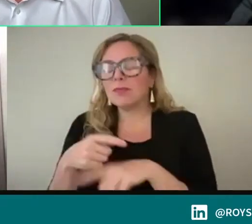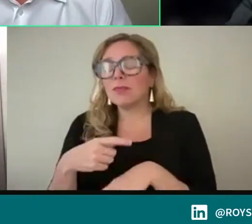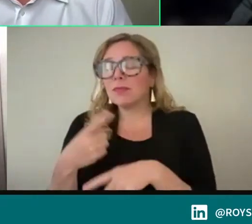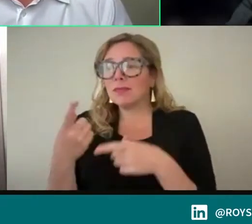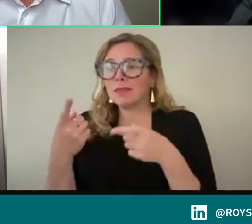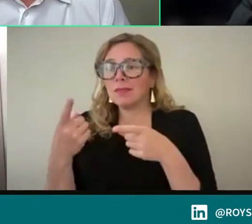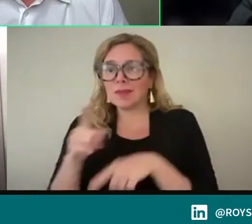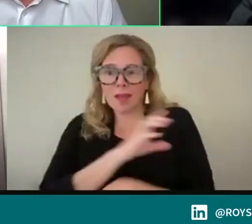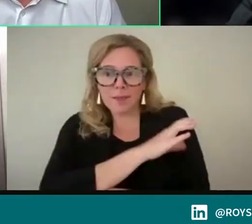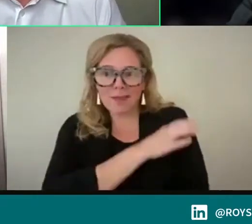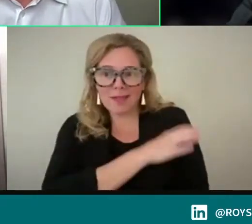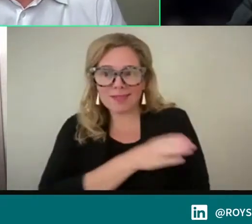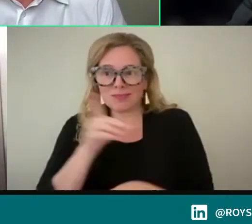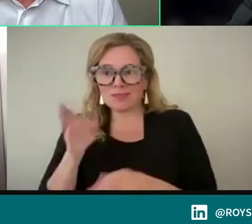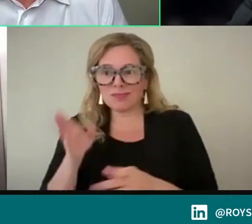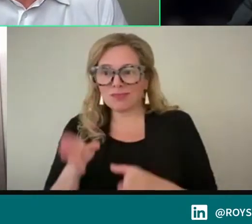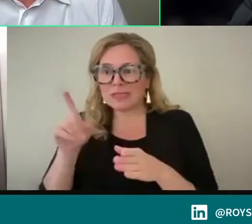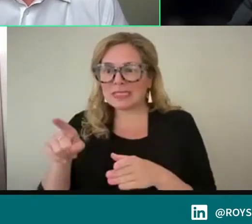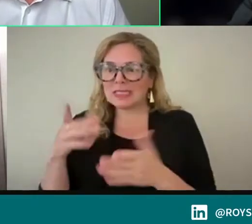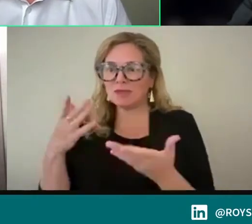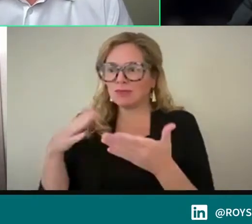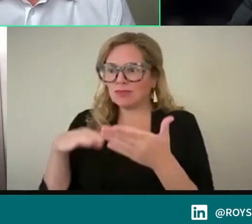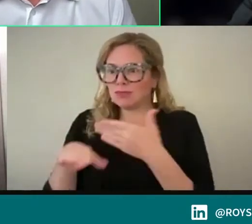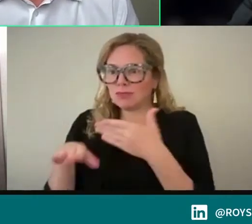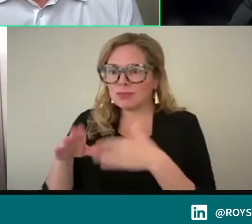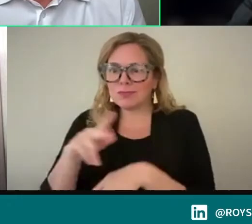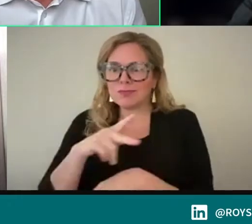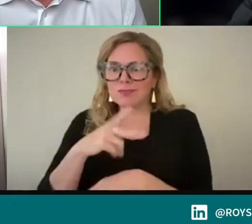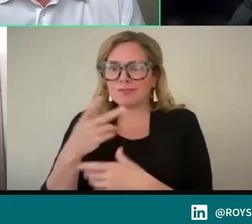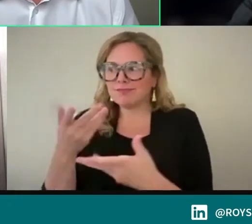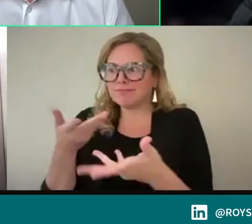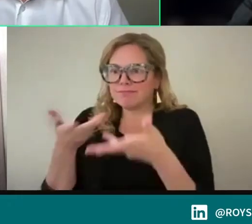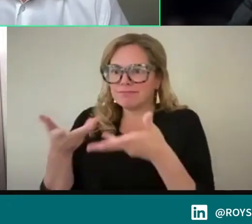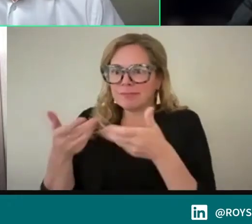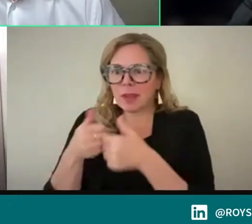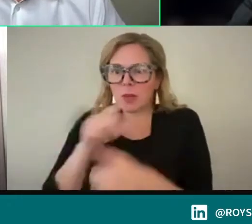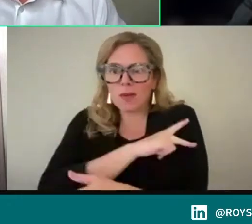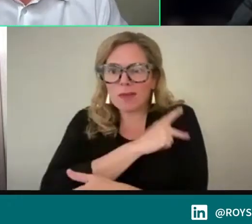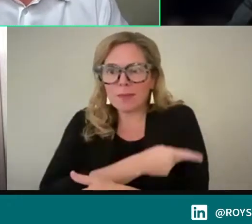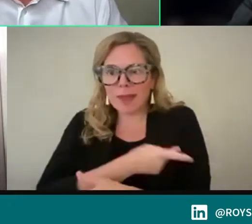get access to their patients to not only render their clinical duties, but also for many health